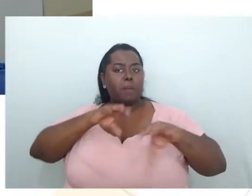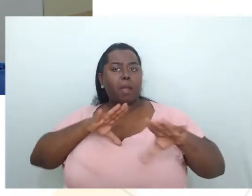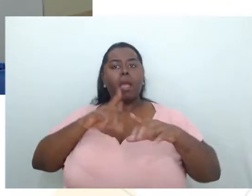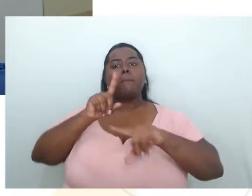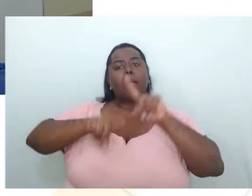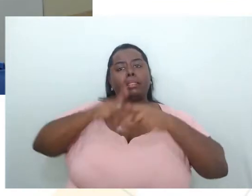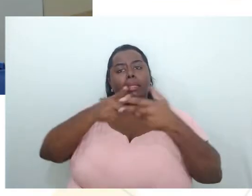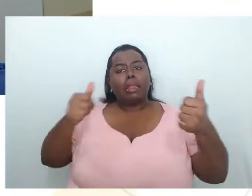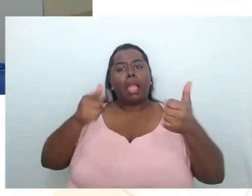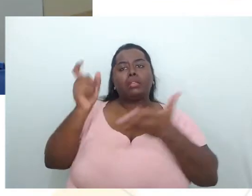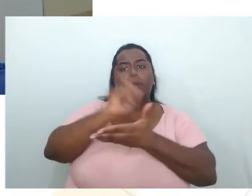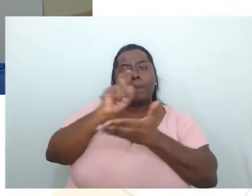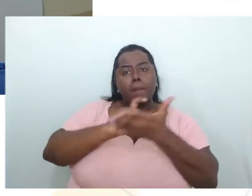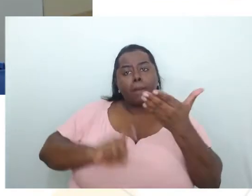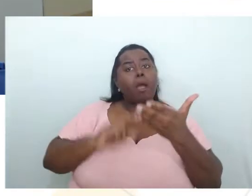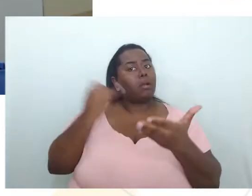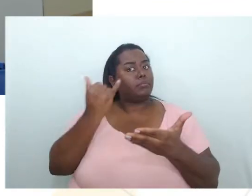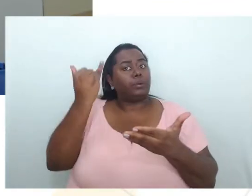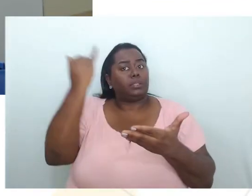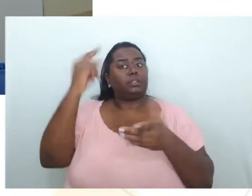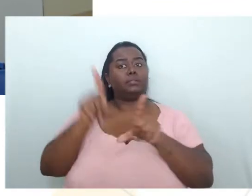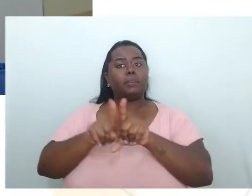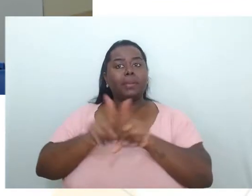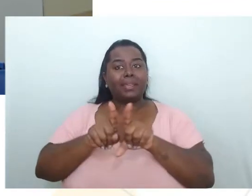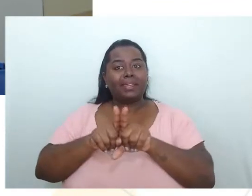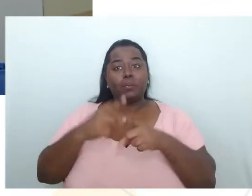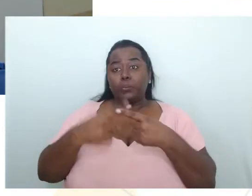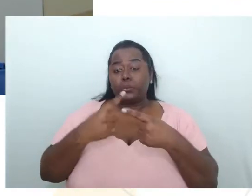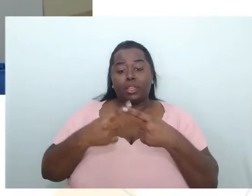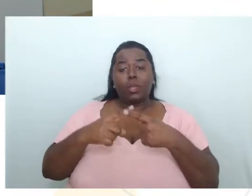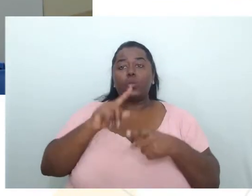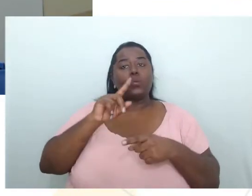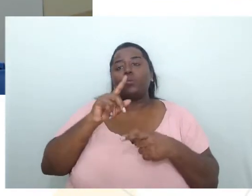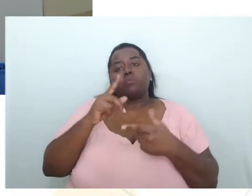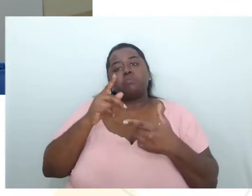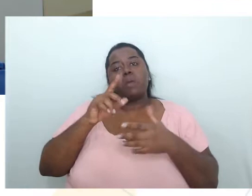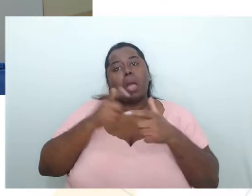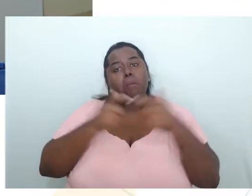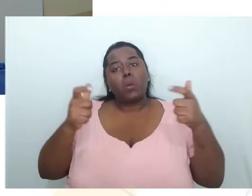very important because no matter what you say large parts of the developing